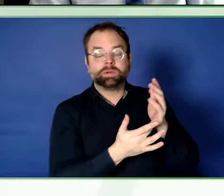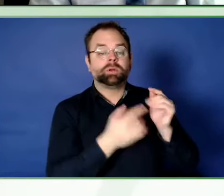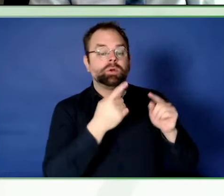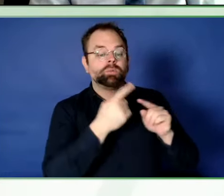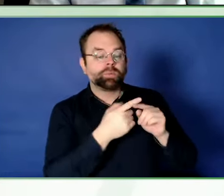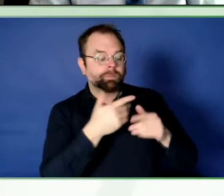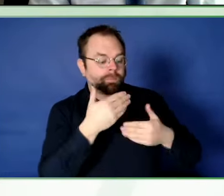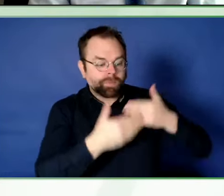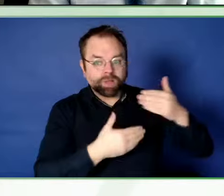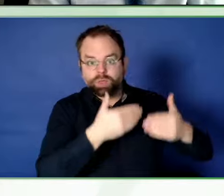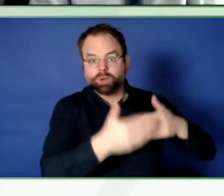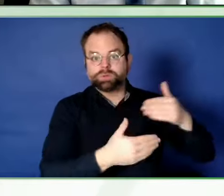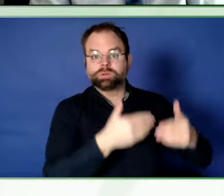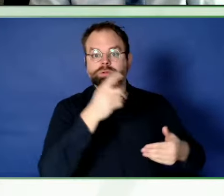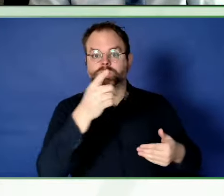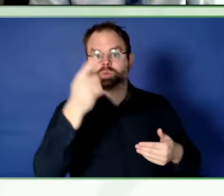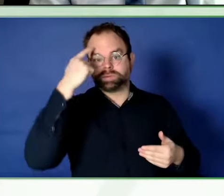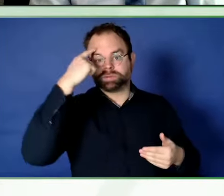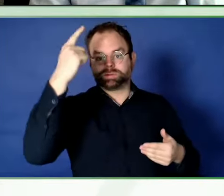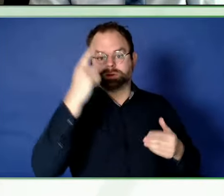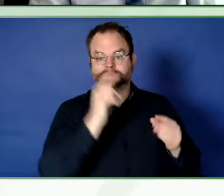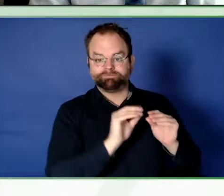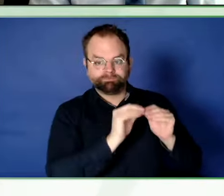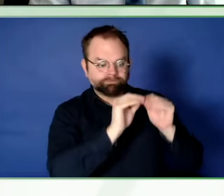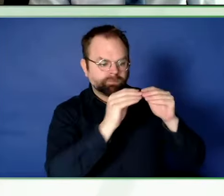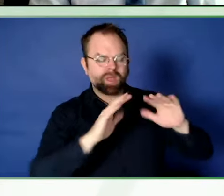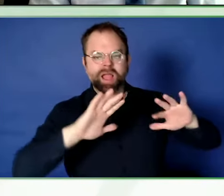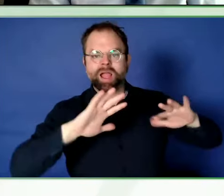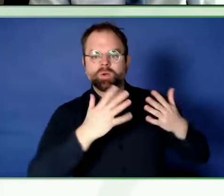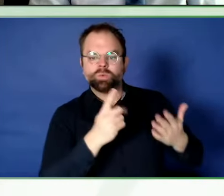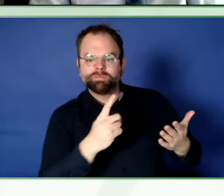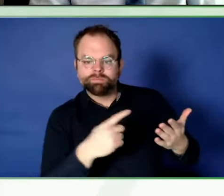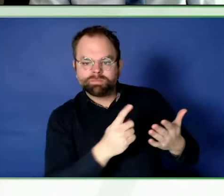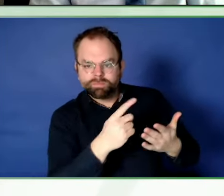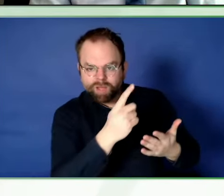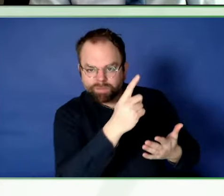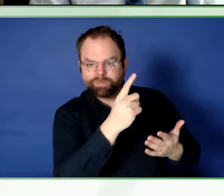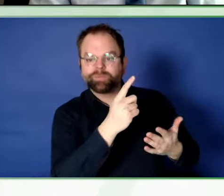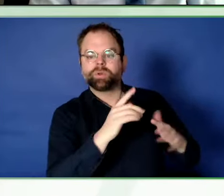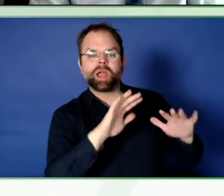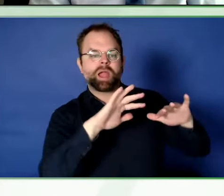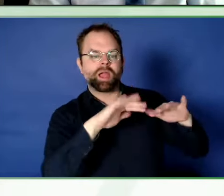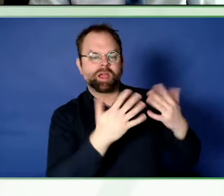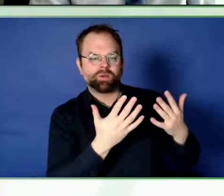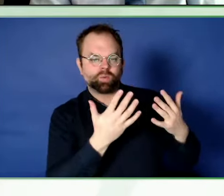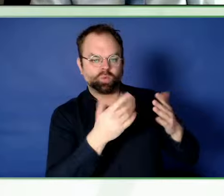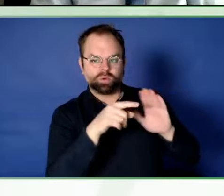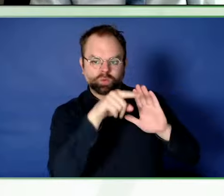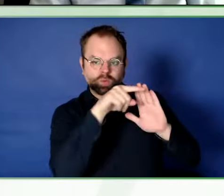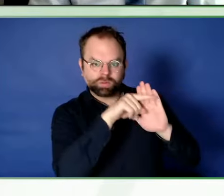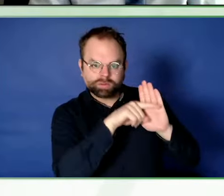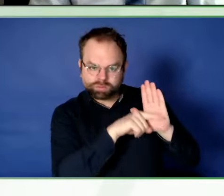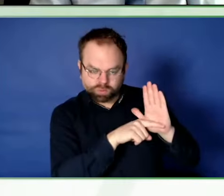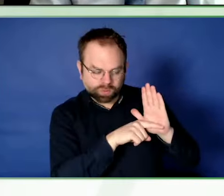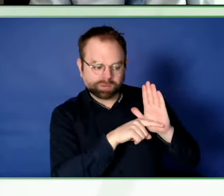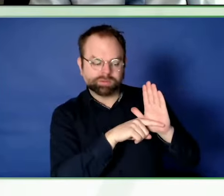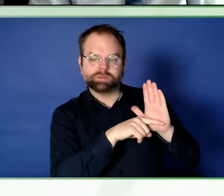you use, and how this is presented to the decision-makers and users, focus on the technology